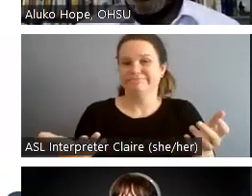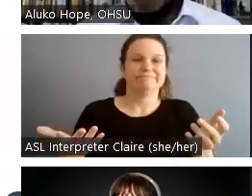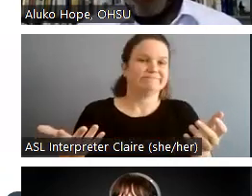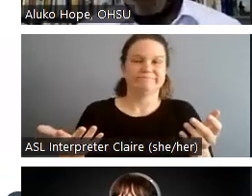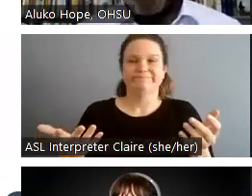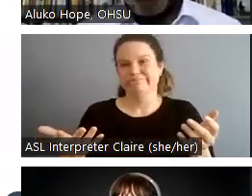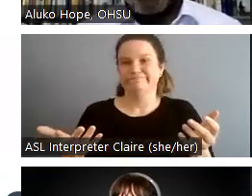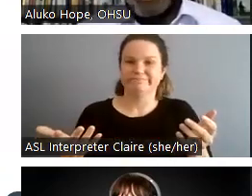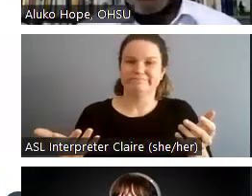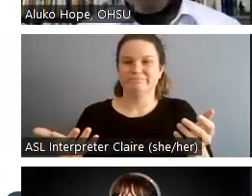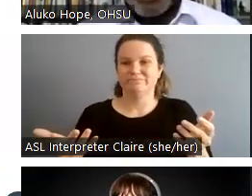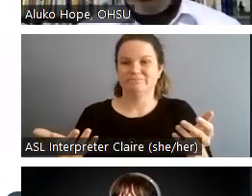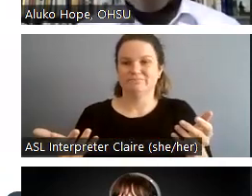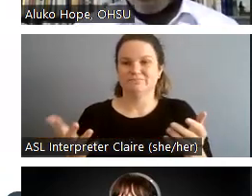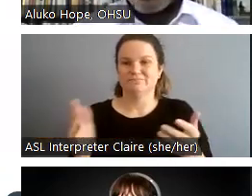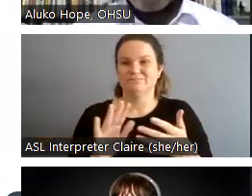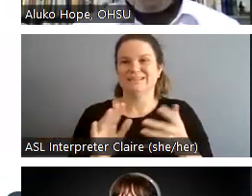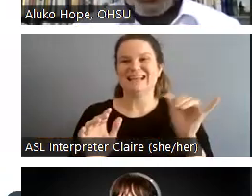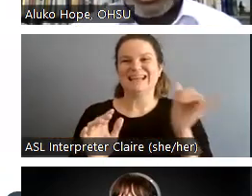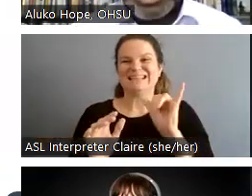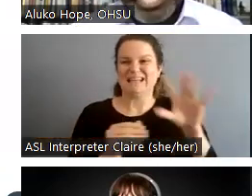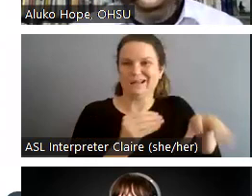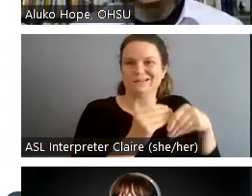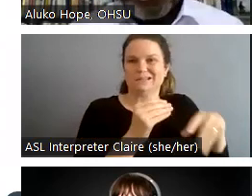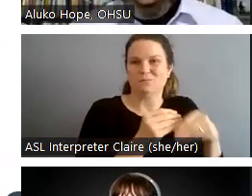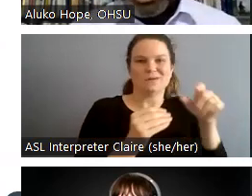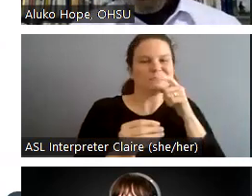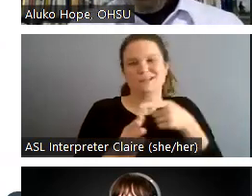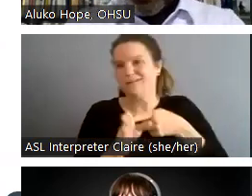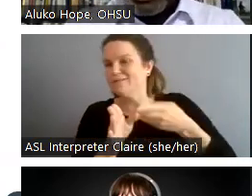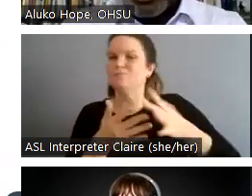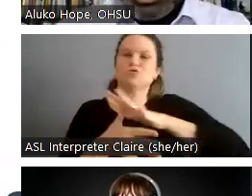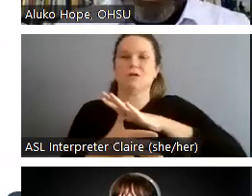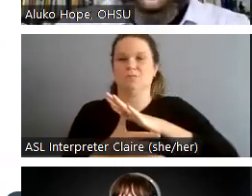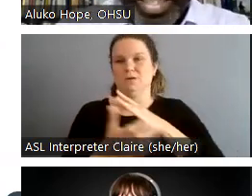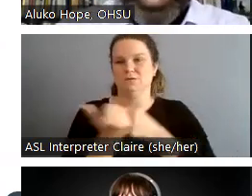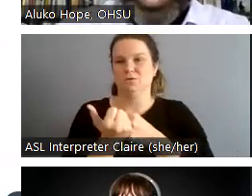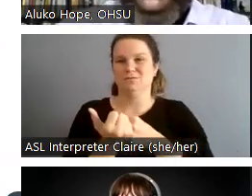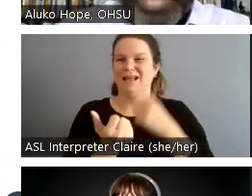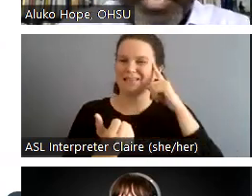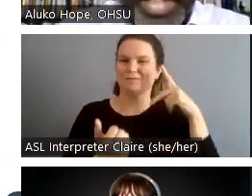little bit more like gravy rather than the actual meal, in this particular illness. And I think that's all I'm going